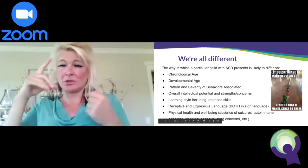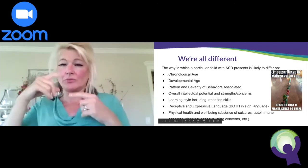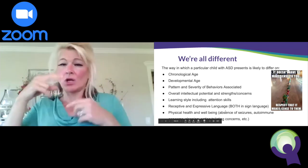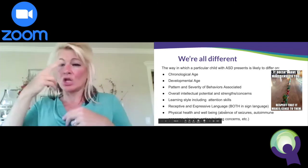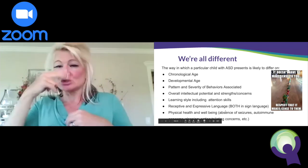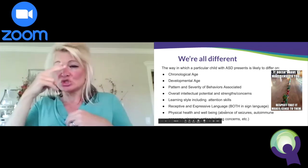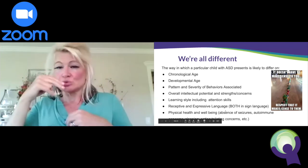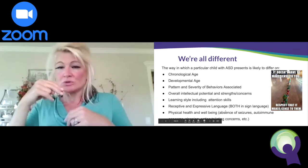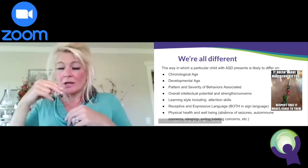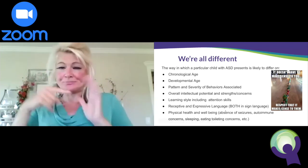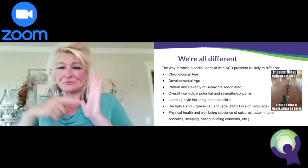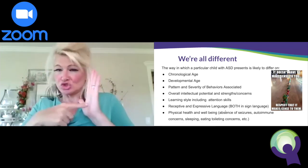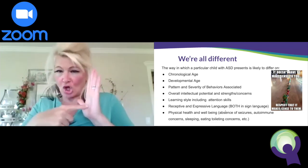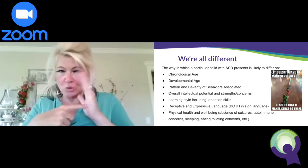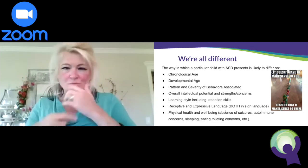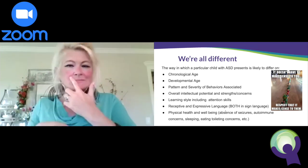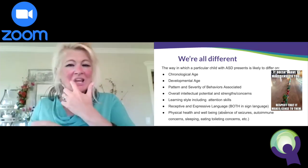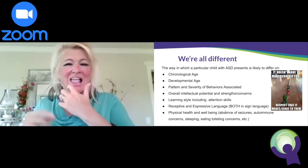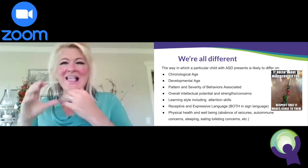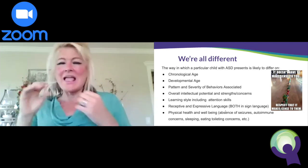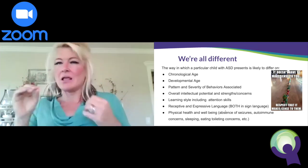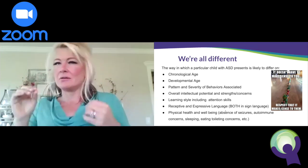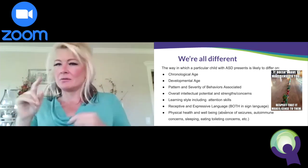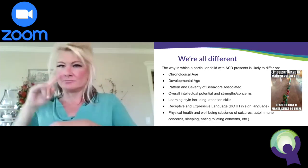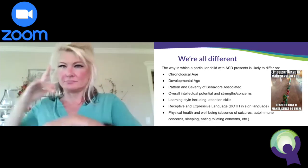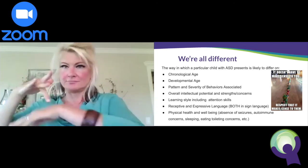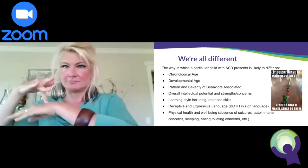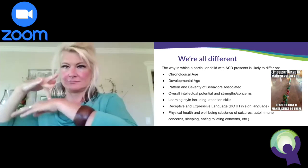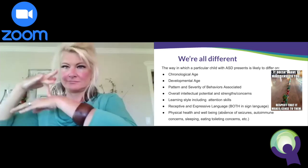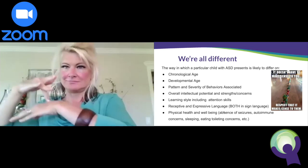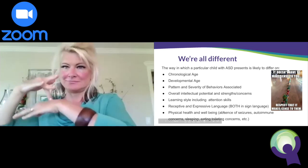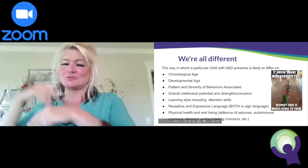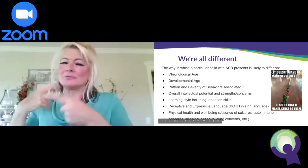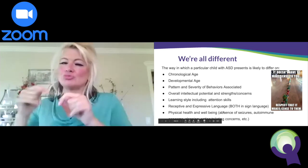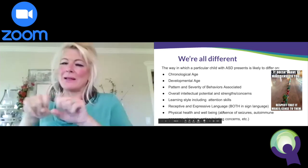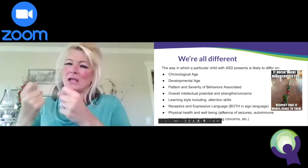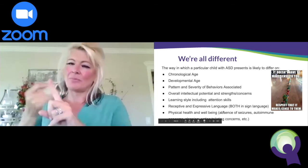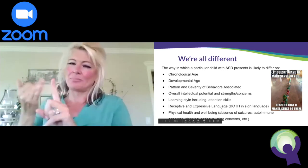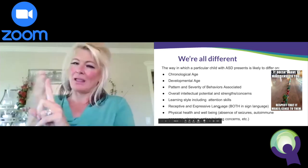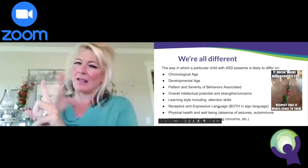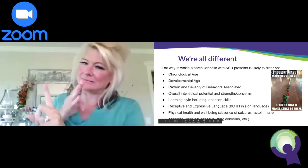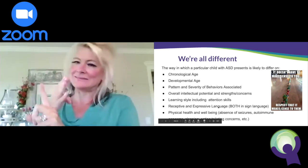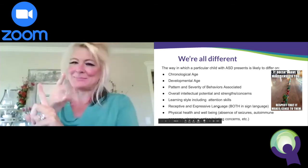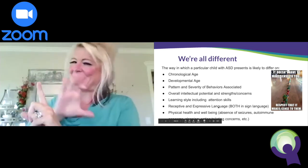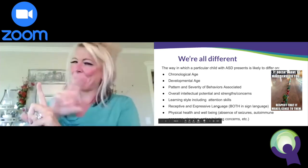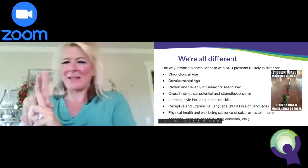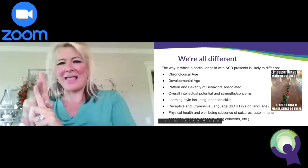and so of course I love working with... oh here's a funny story I'm going to show a kid was obsessed with...